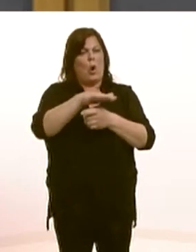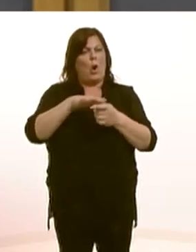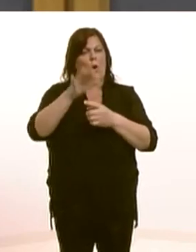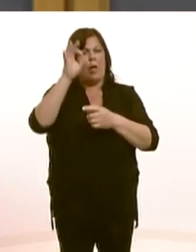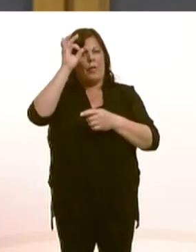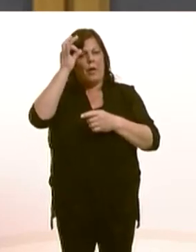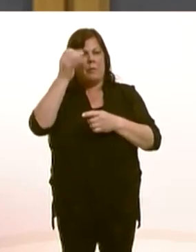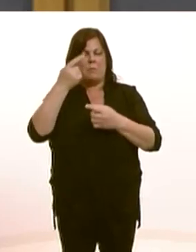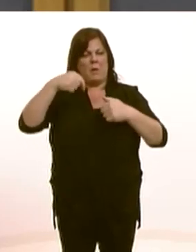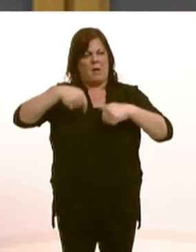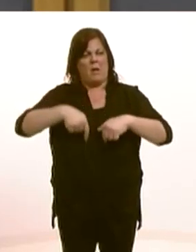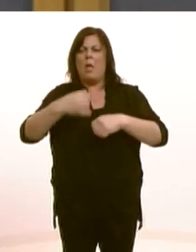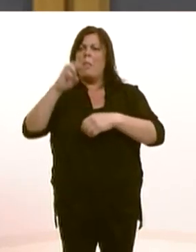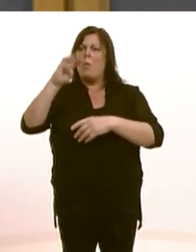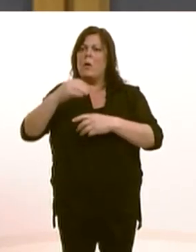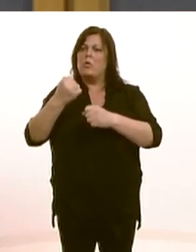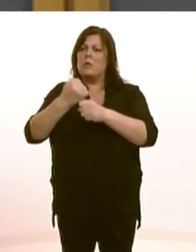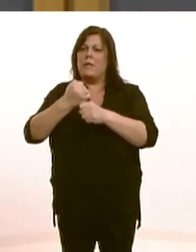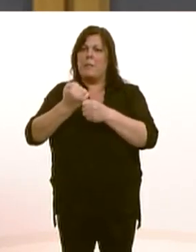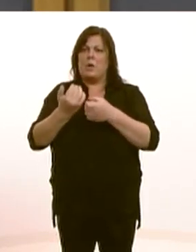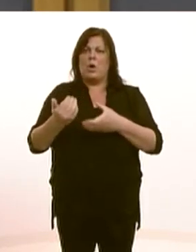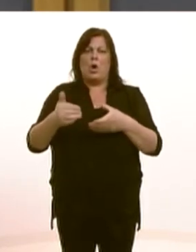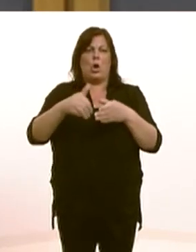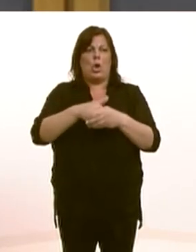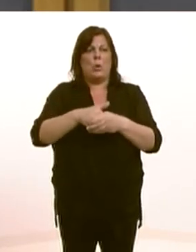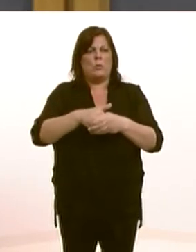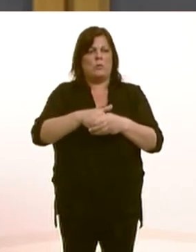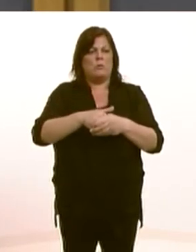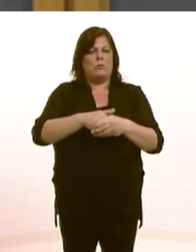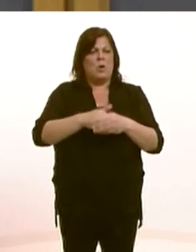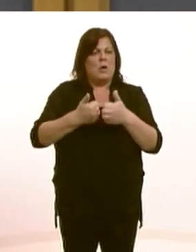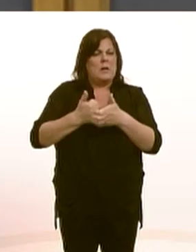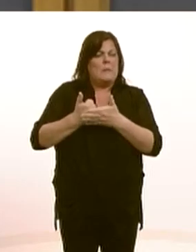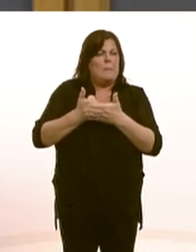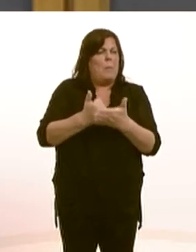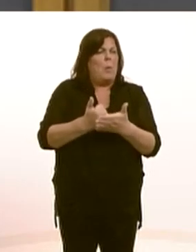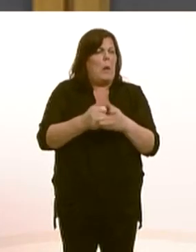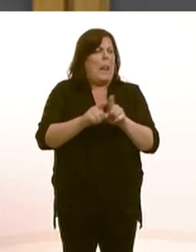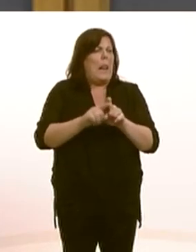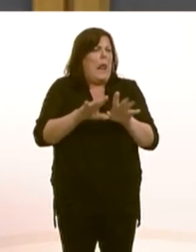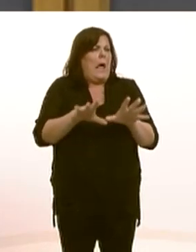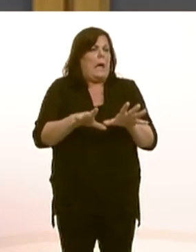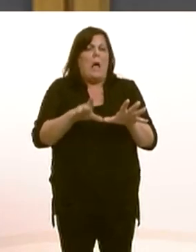Welsh Government includes positive support of things like a dynamic purchasing system,